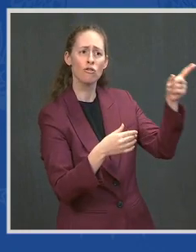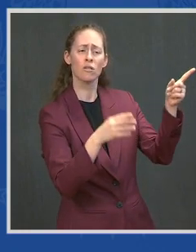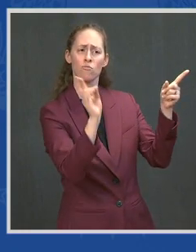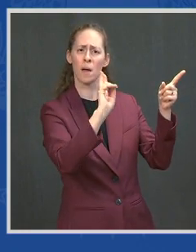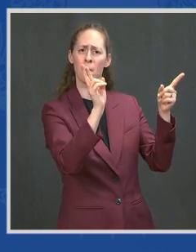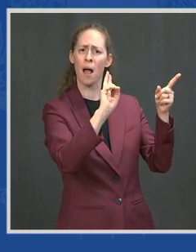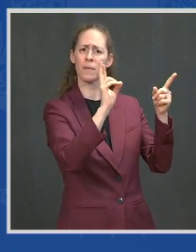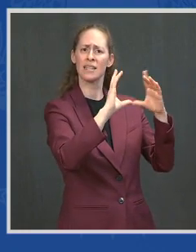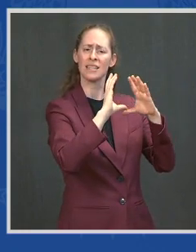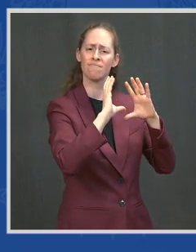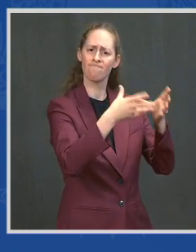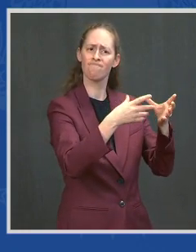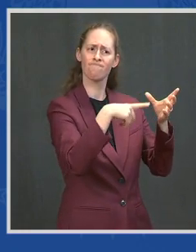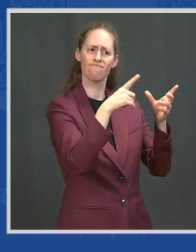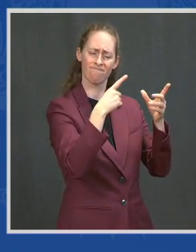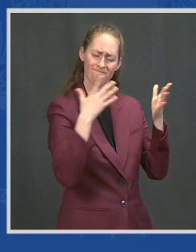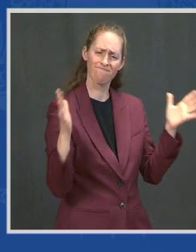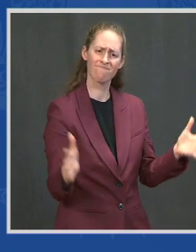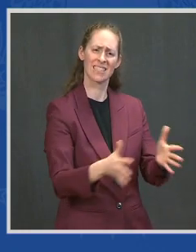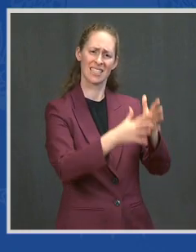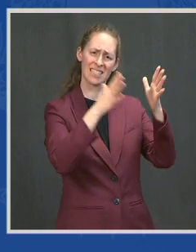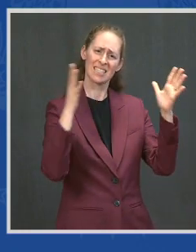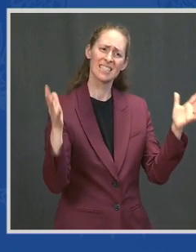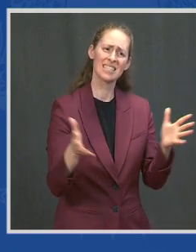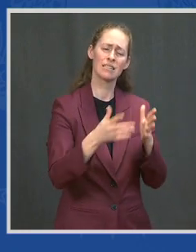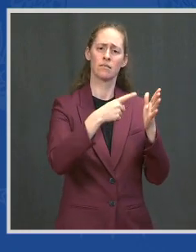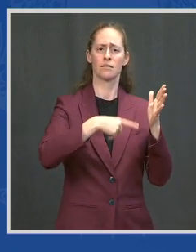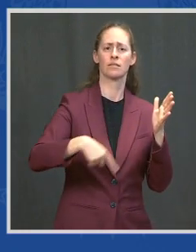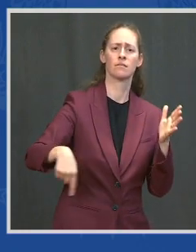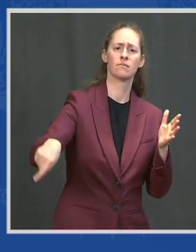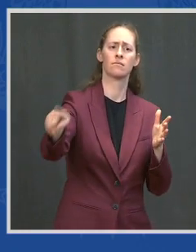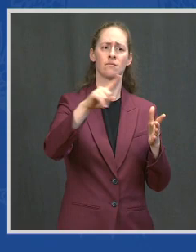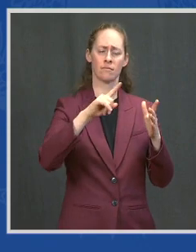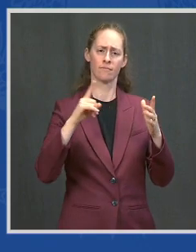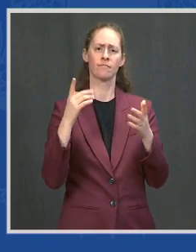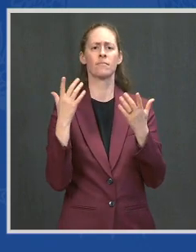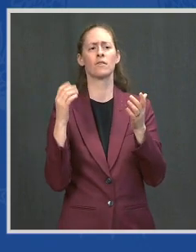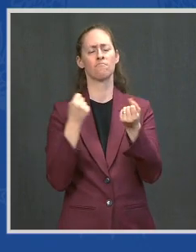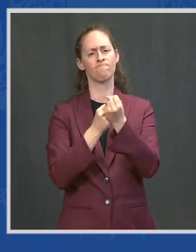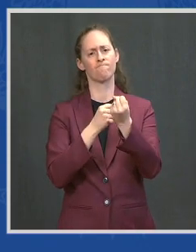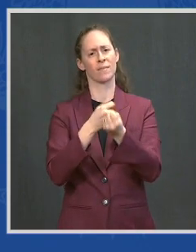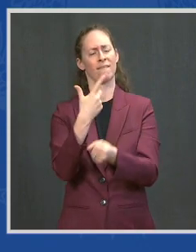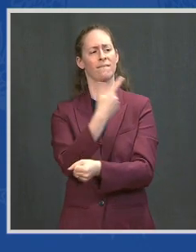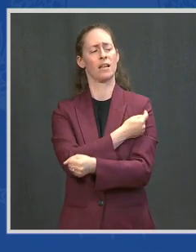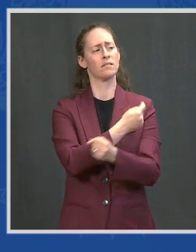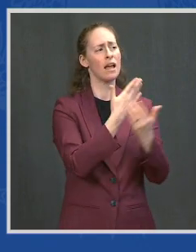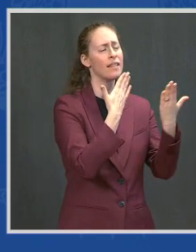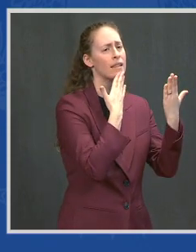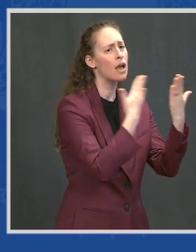who have advanced getting vaccinated. I also want to thank the 105 million Americans